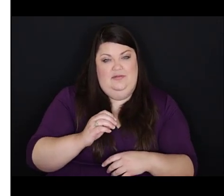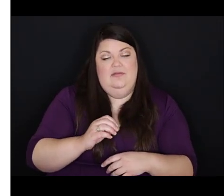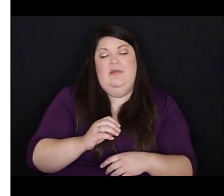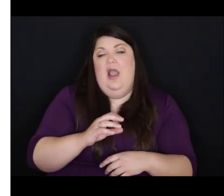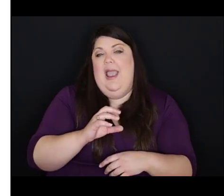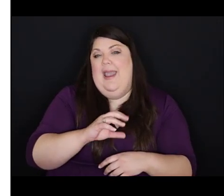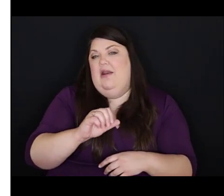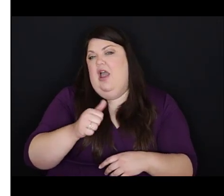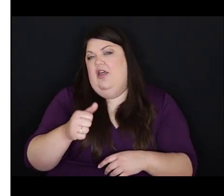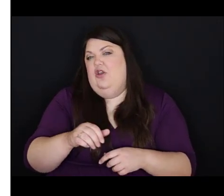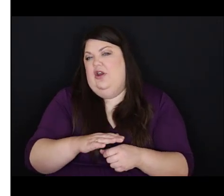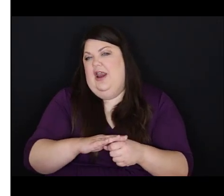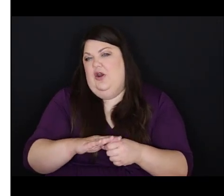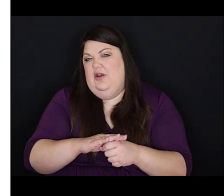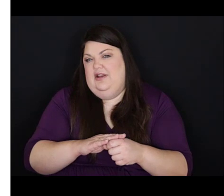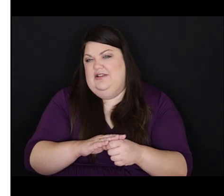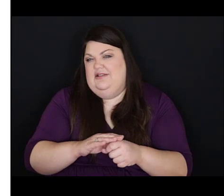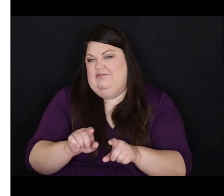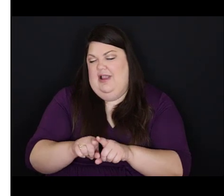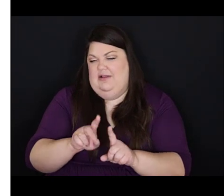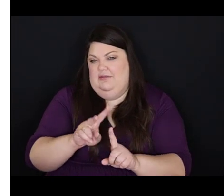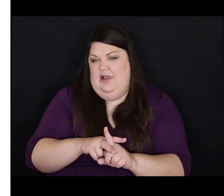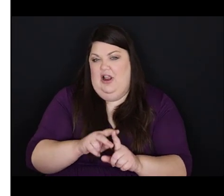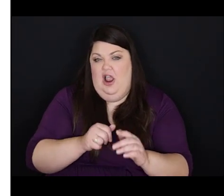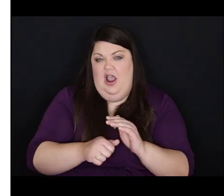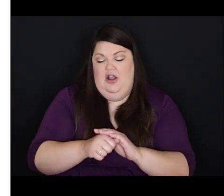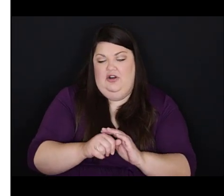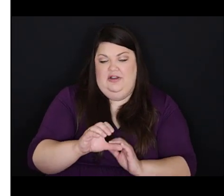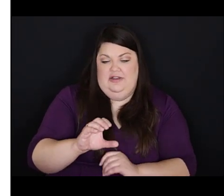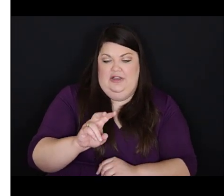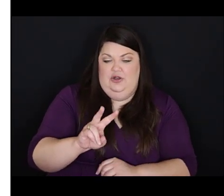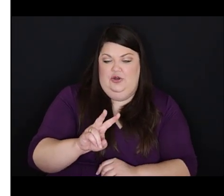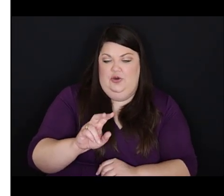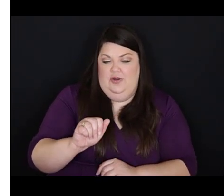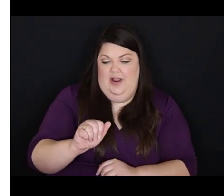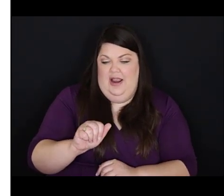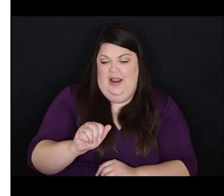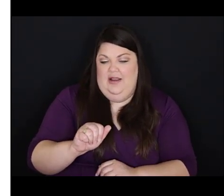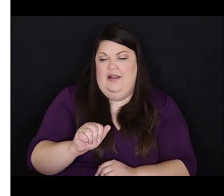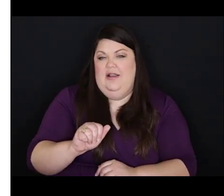under (c)(2)(A)-Support innovation and expansion activities.